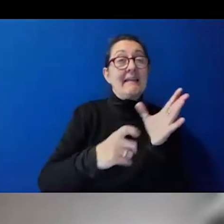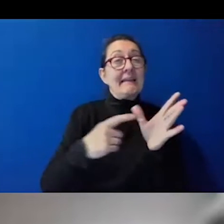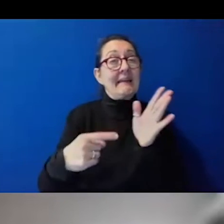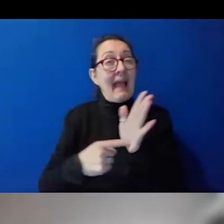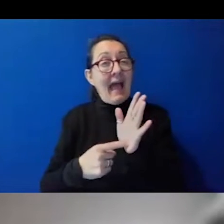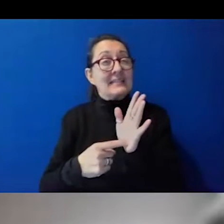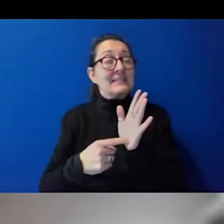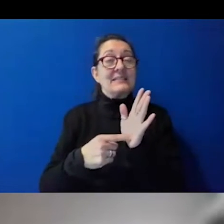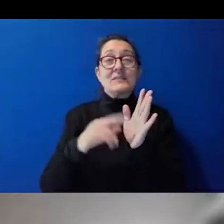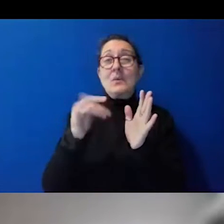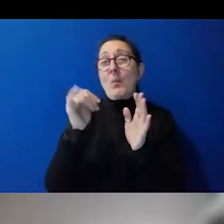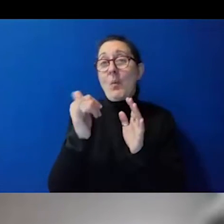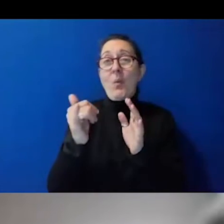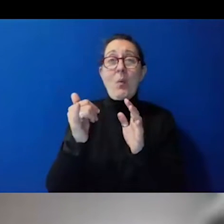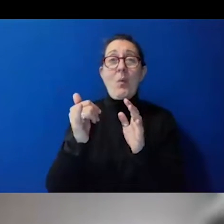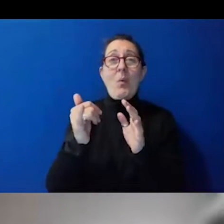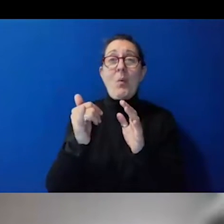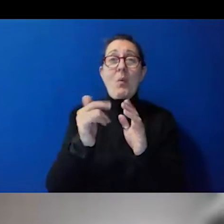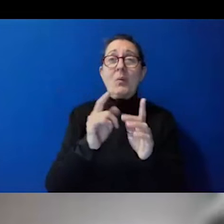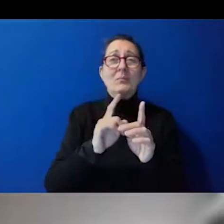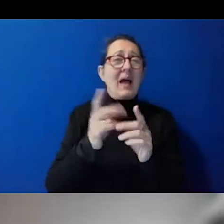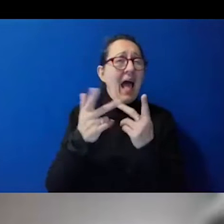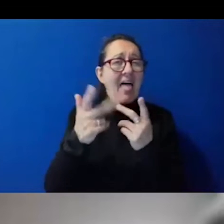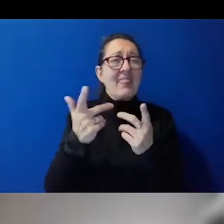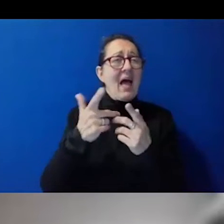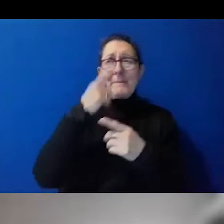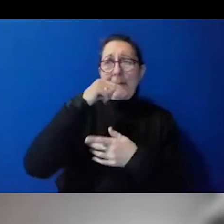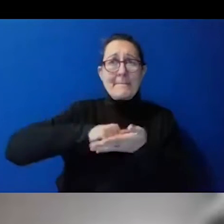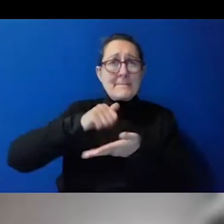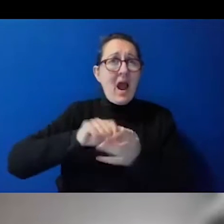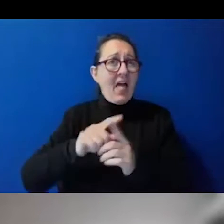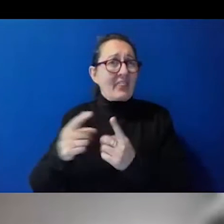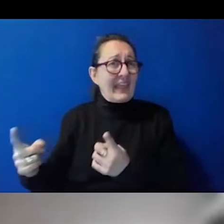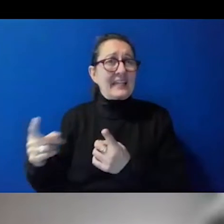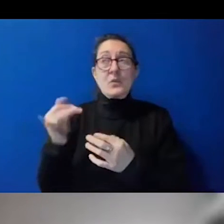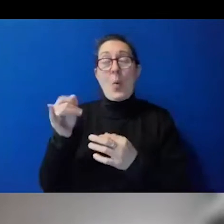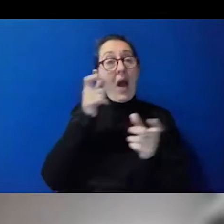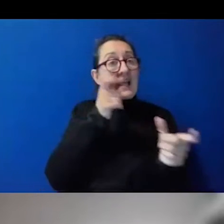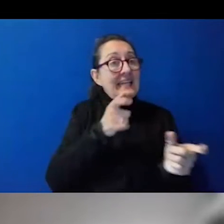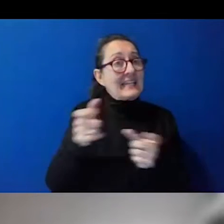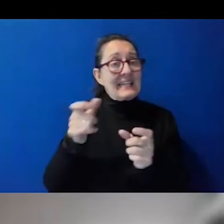really high percentage of elderly people in the population so we really do spend a lot of time